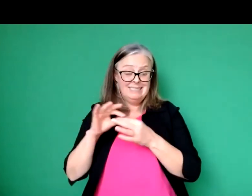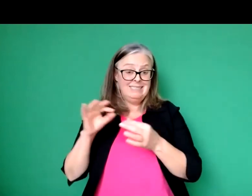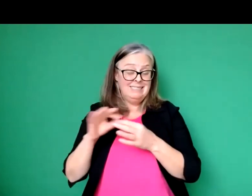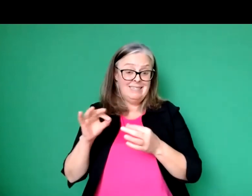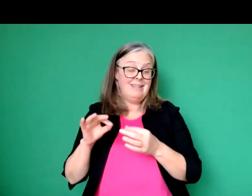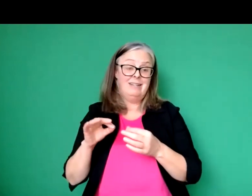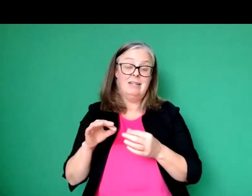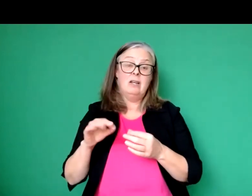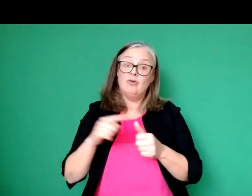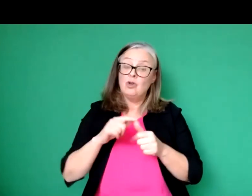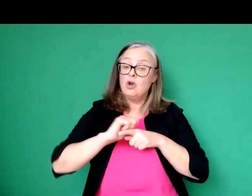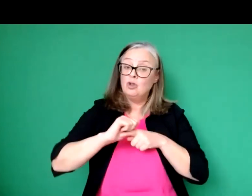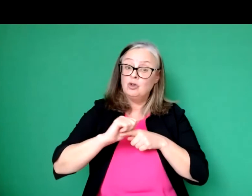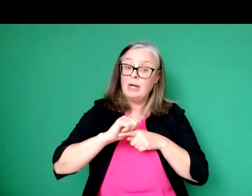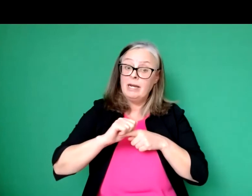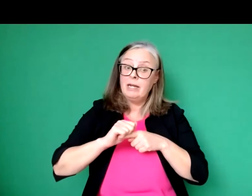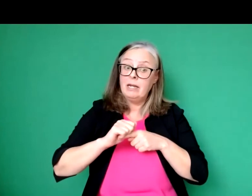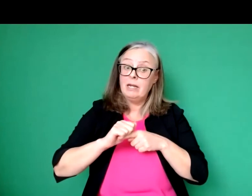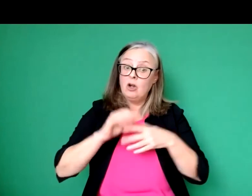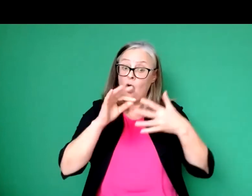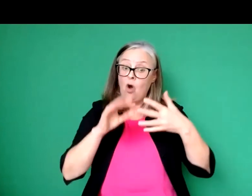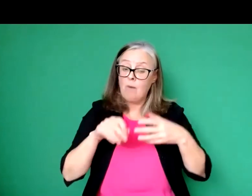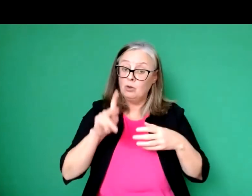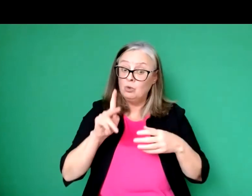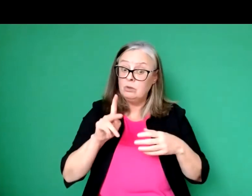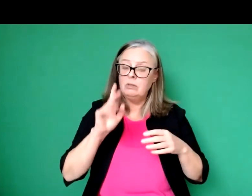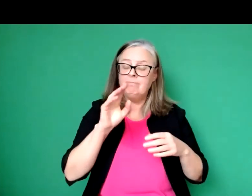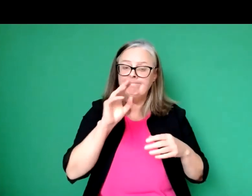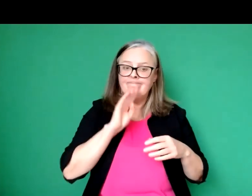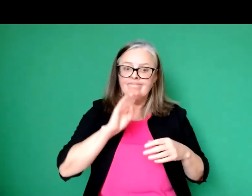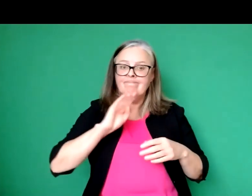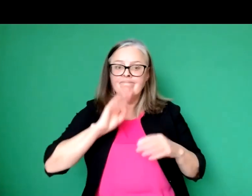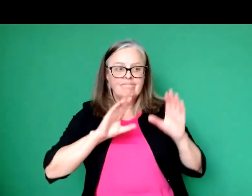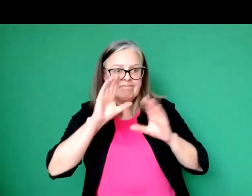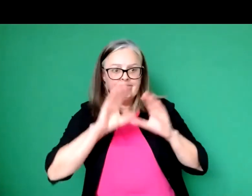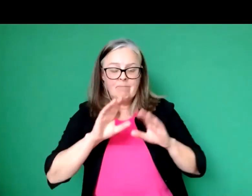the training opportunities are are difficult to find there's a real range of what kind of